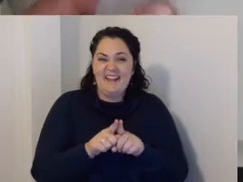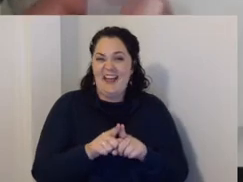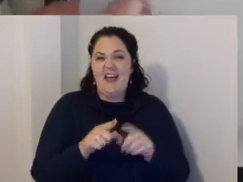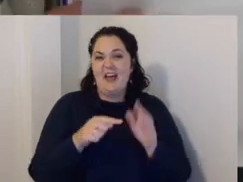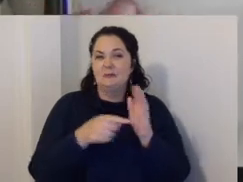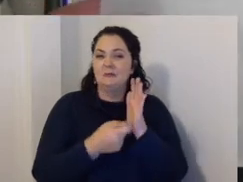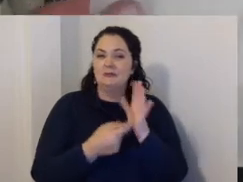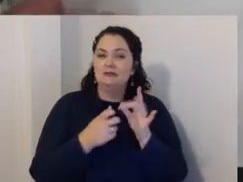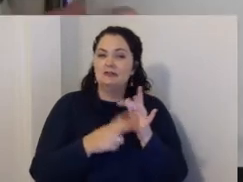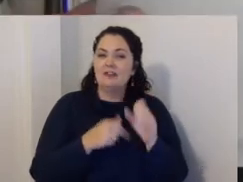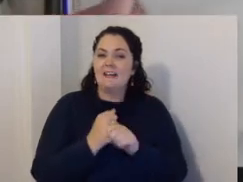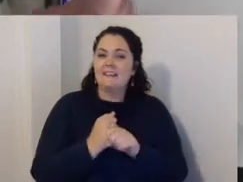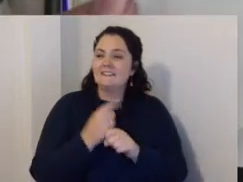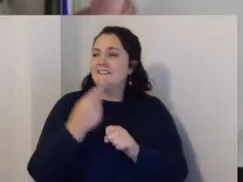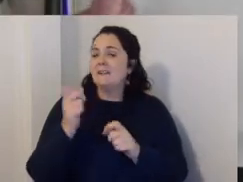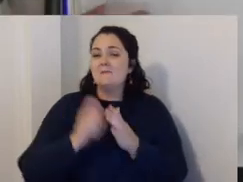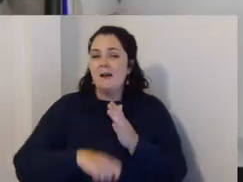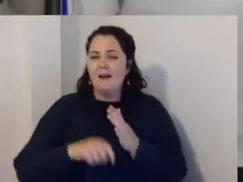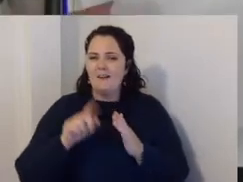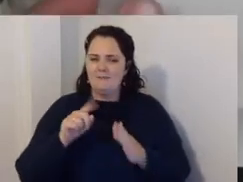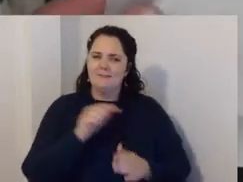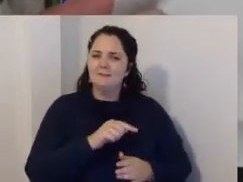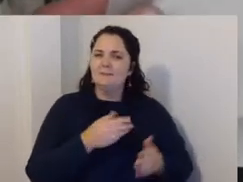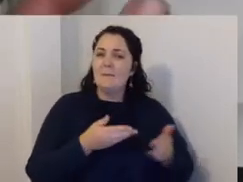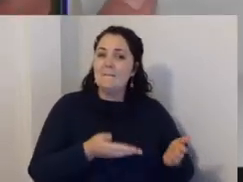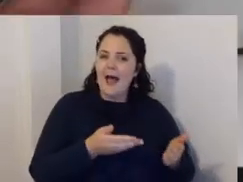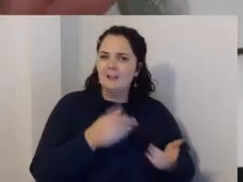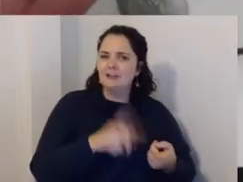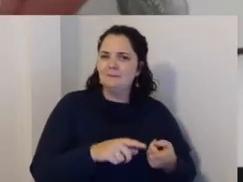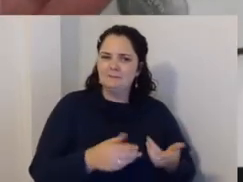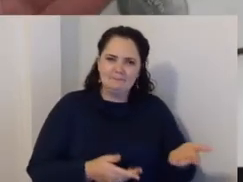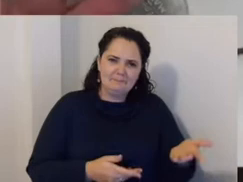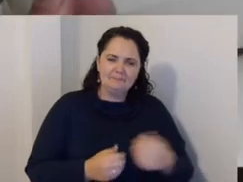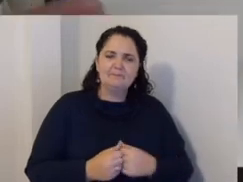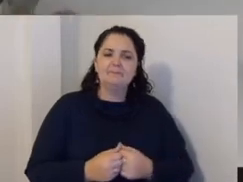so you can use this as well if you don't have any trace paper and you want to work in charcoal you